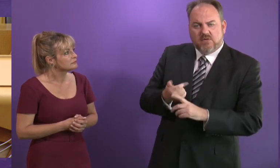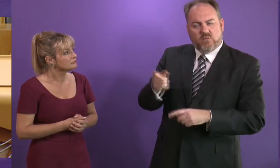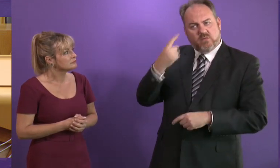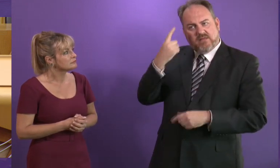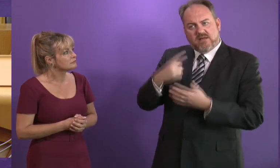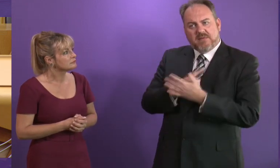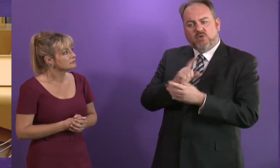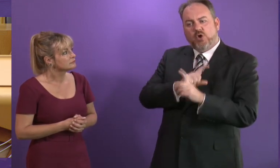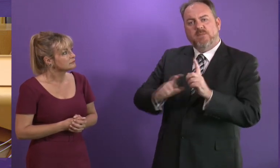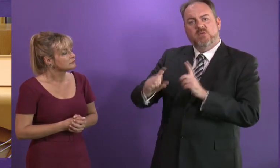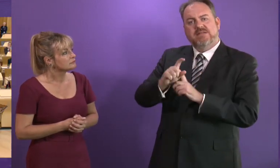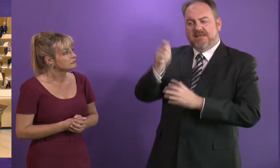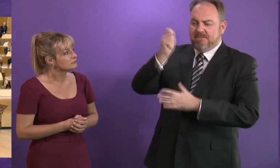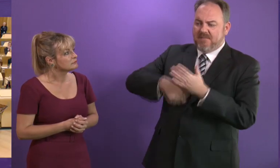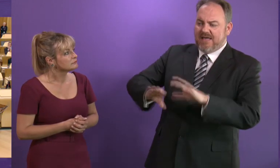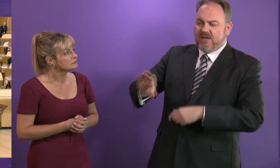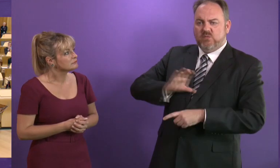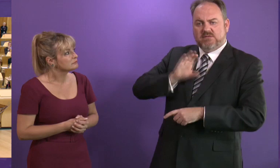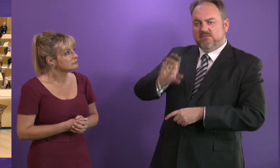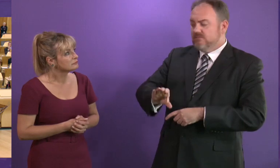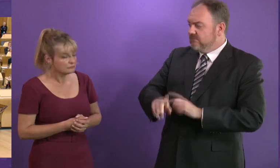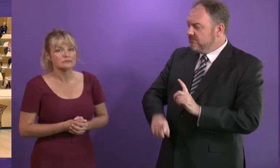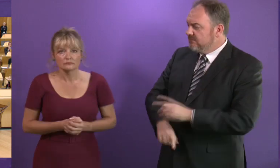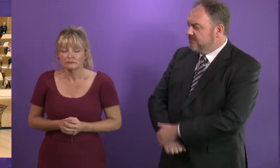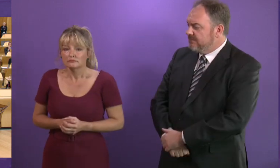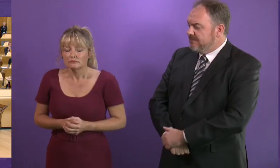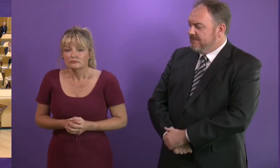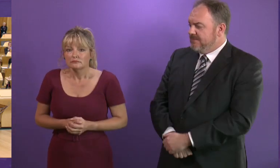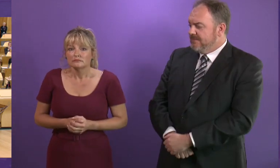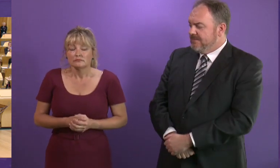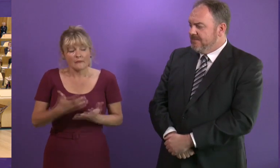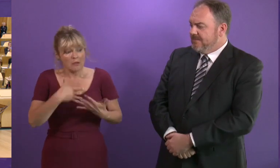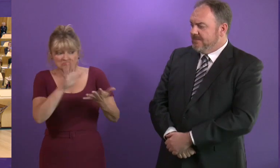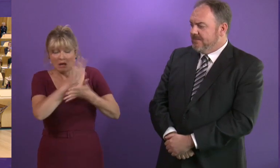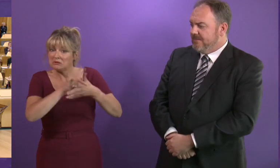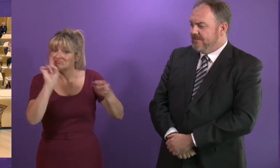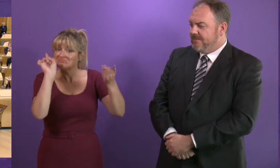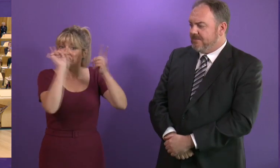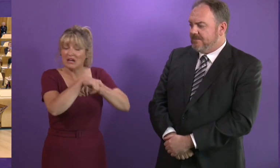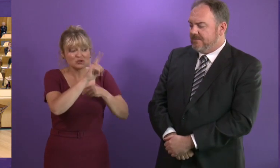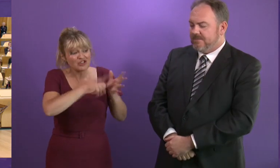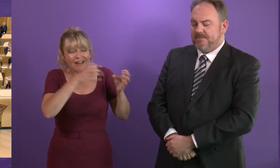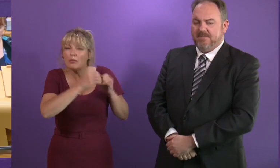The First Minister (Nicola Sturgeon): I am happy to get back to Jackie Baillie on the detail of the situation on Scottish Enterprise—I